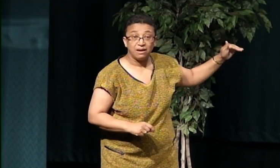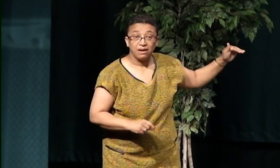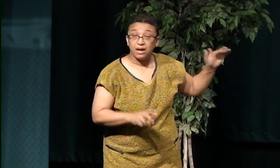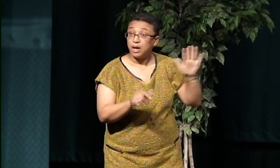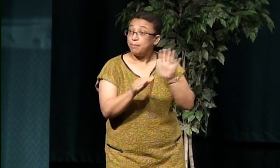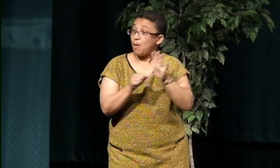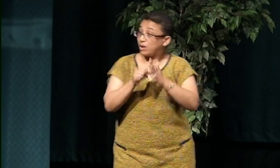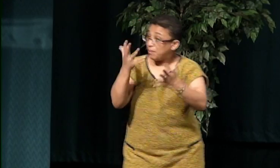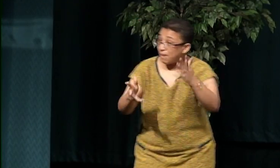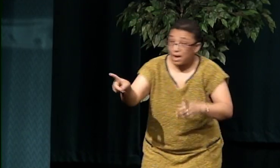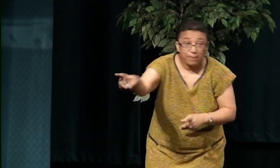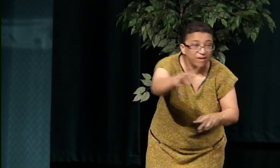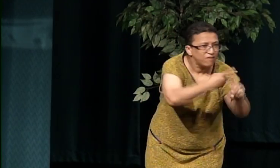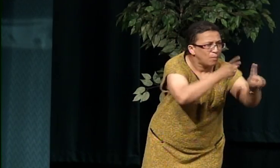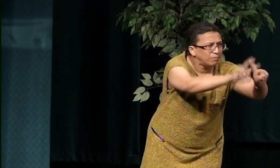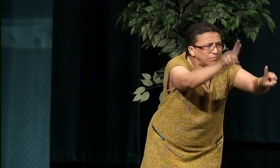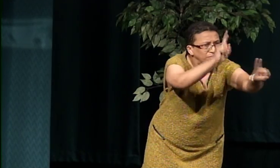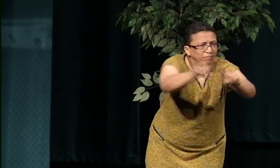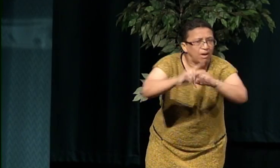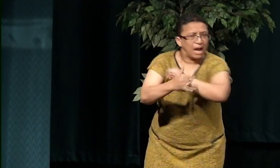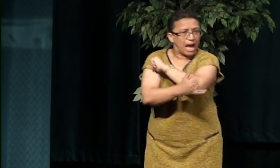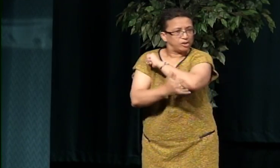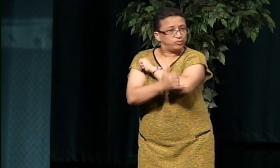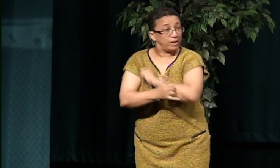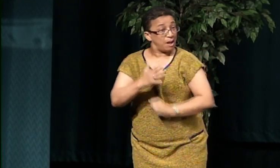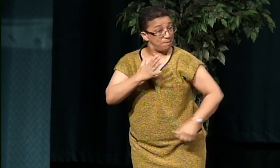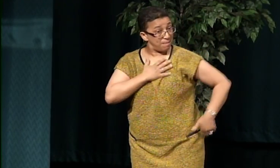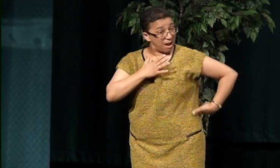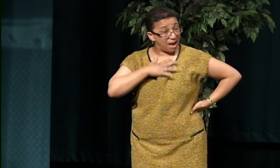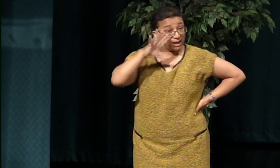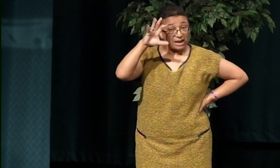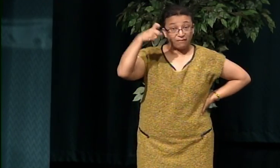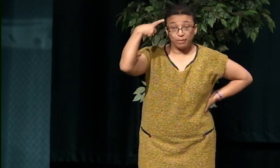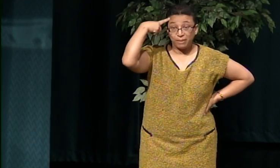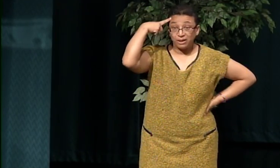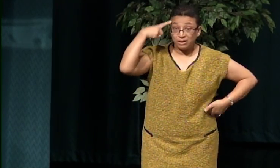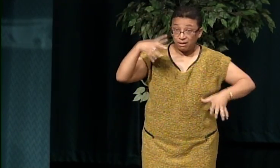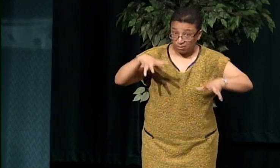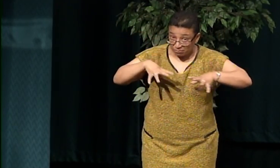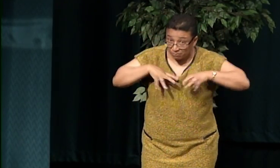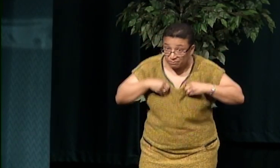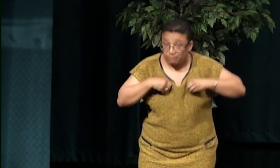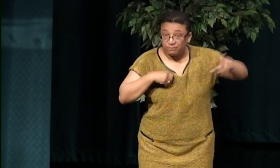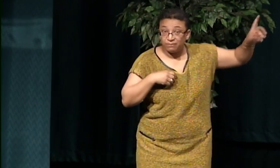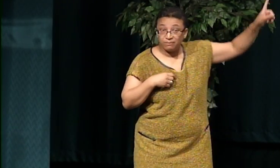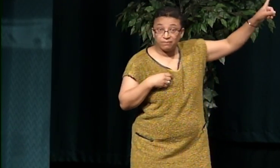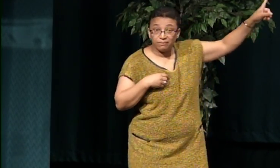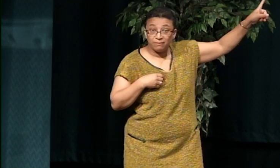Now for me, in my country,